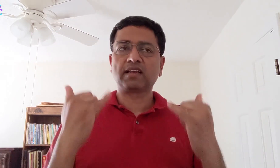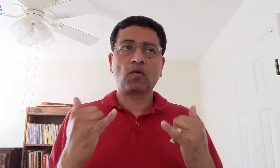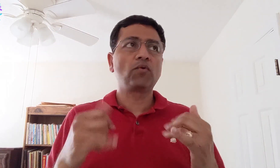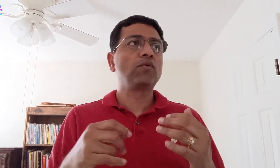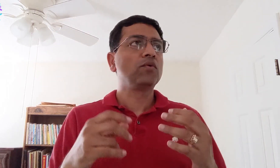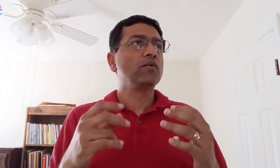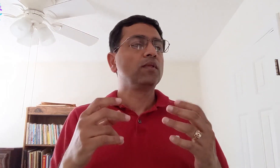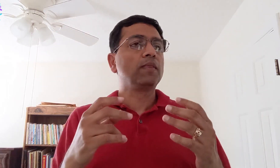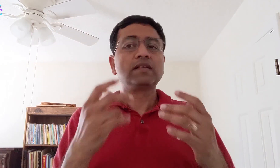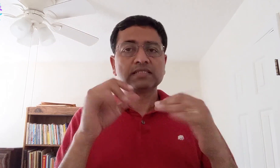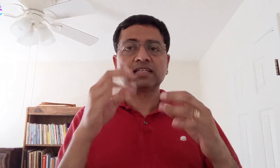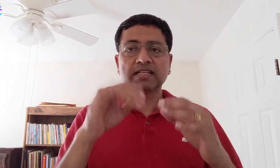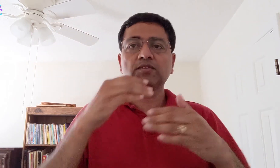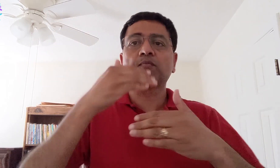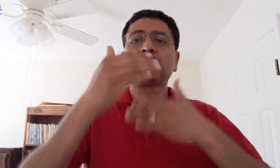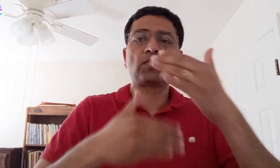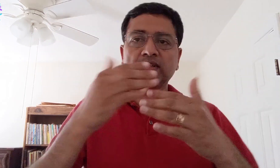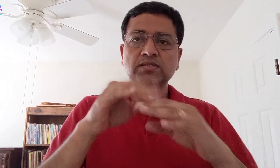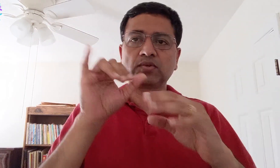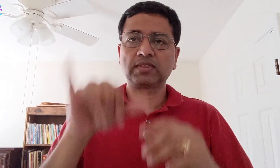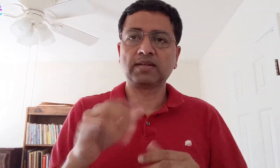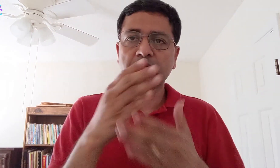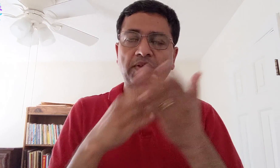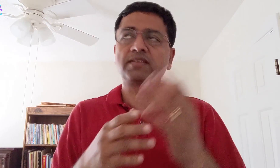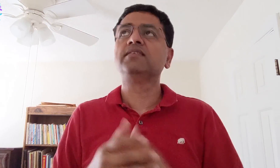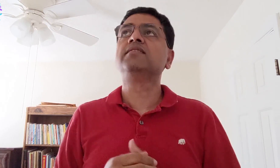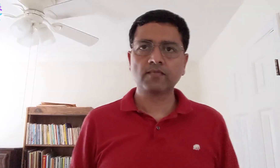However, we haven’t reached that yet. There are a lot of work we need to do to in order to reach that goal.